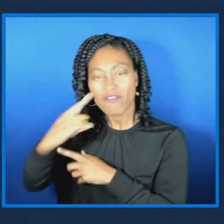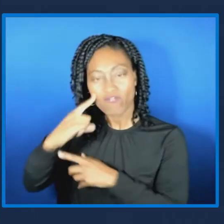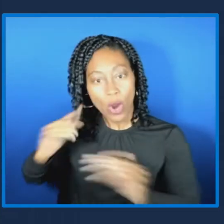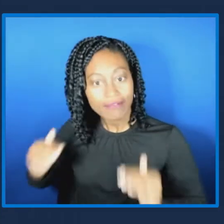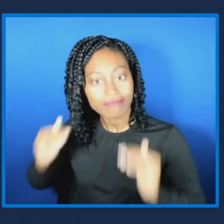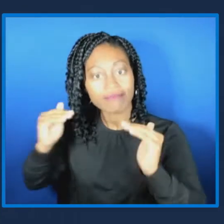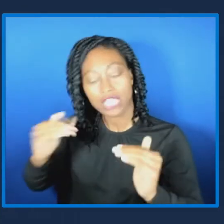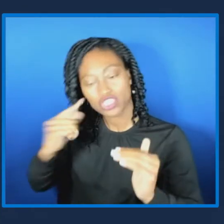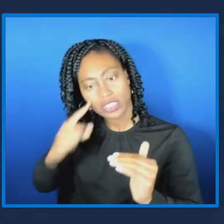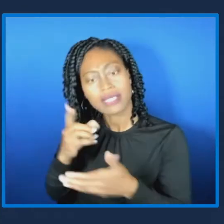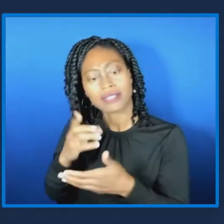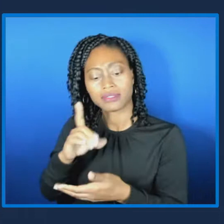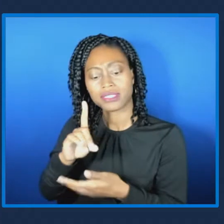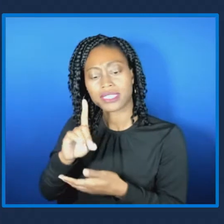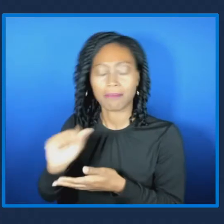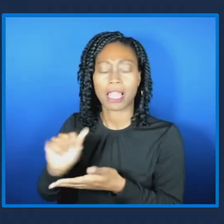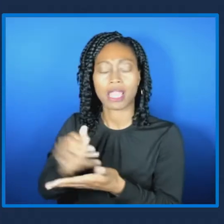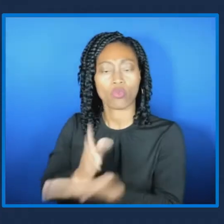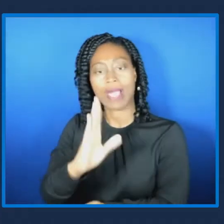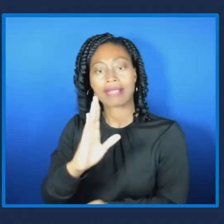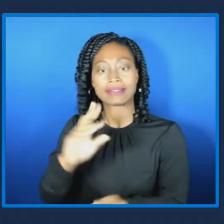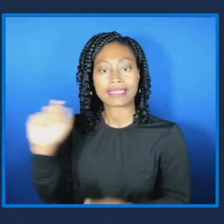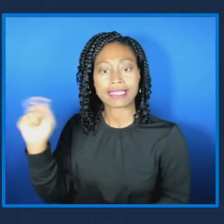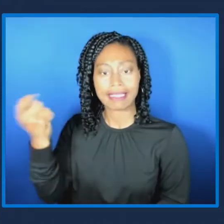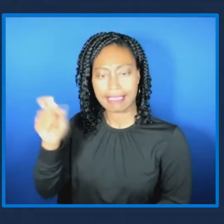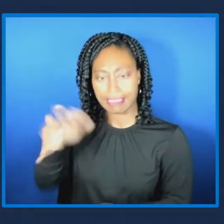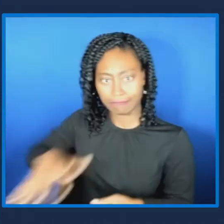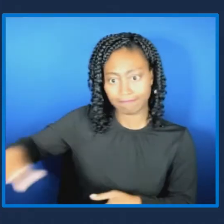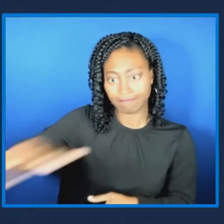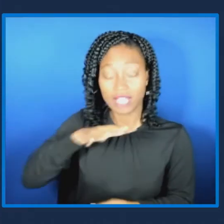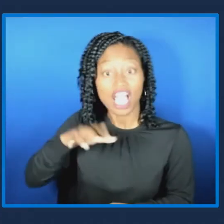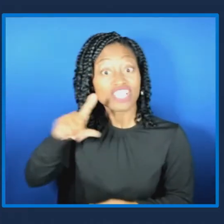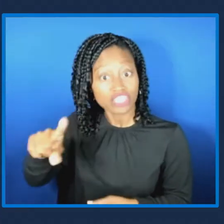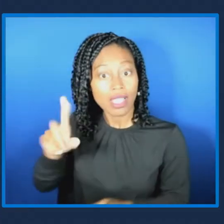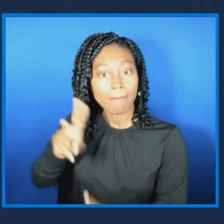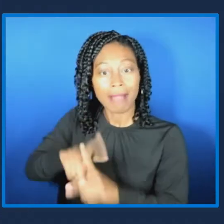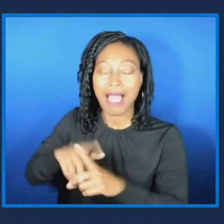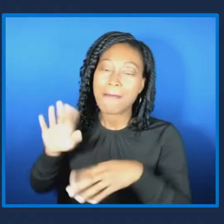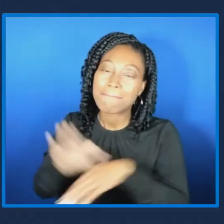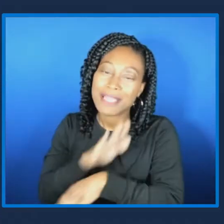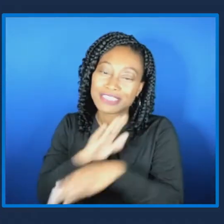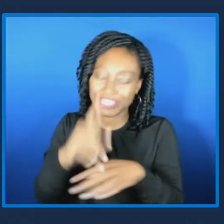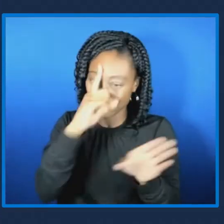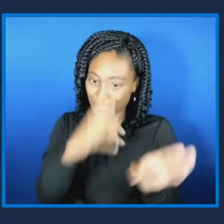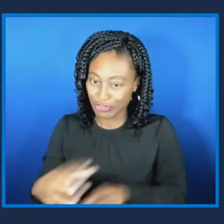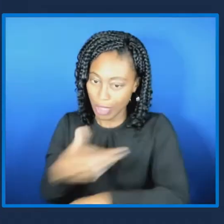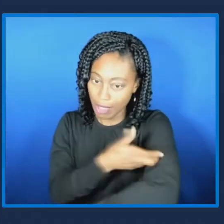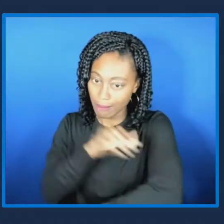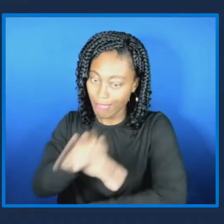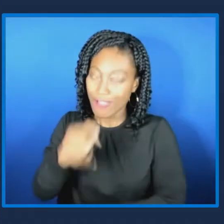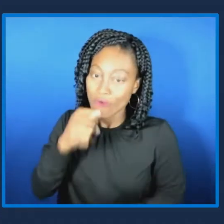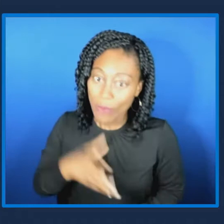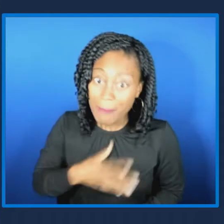Lizzie and This-Ability apply business strategy to empower women and girls with disabilities.